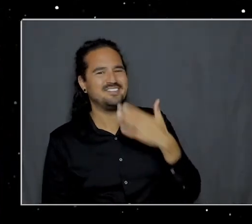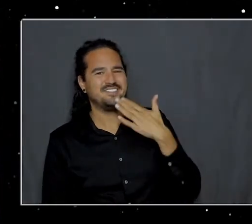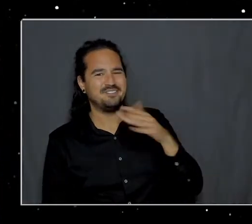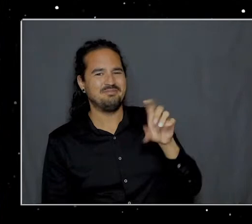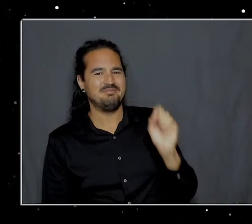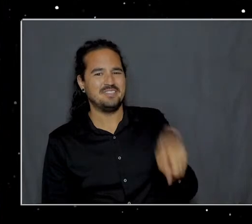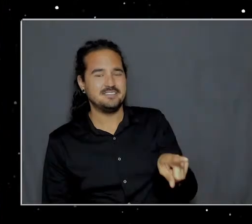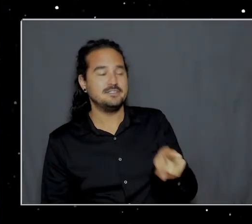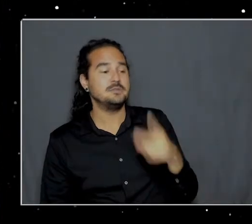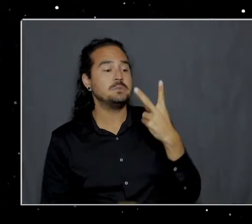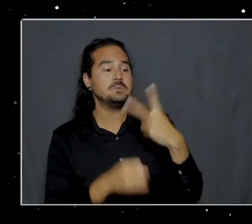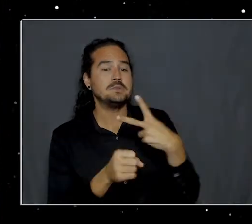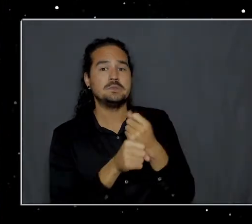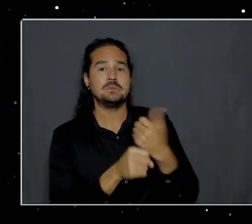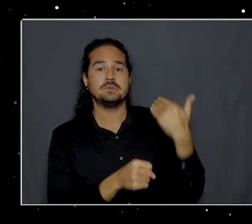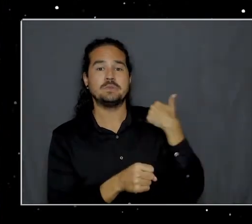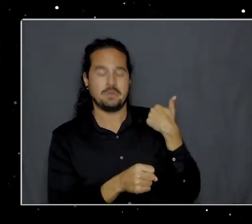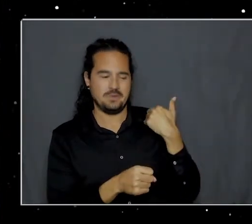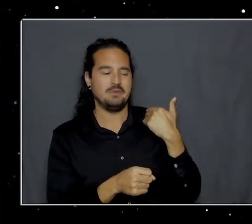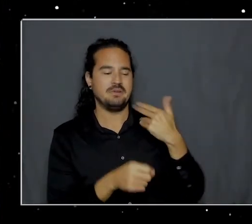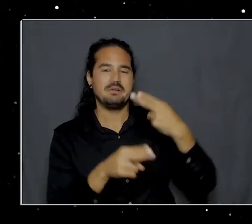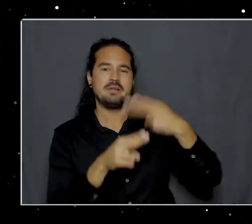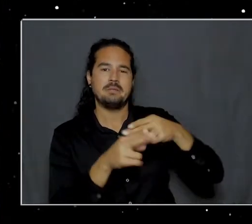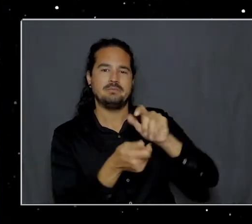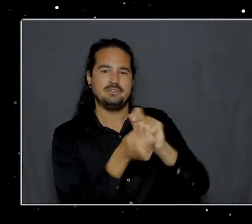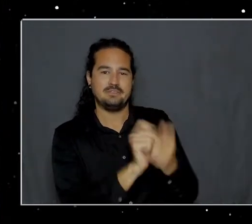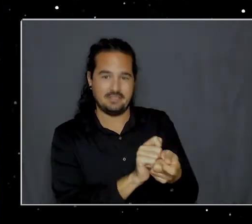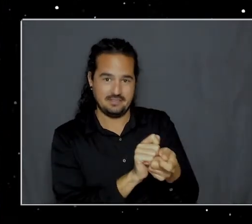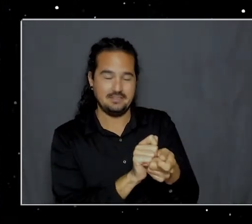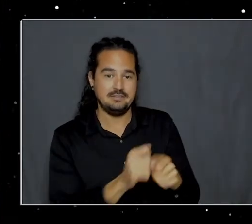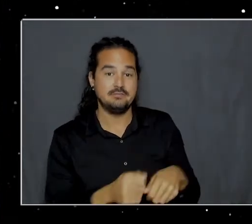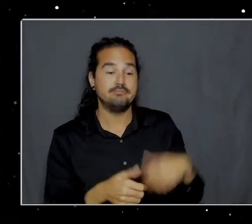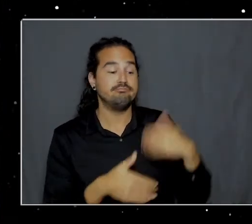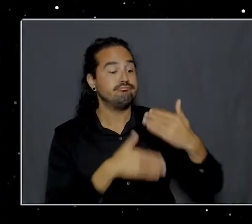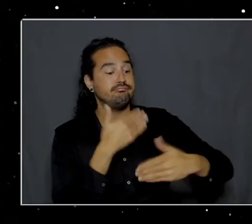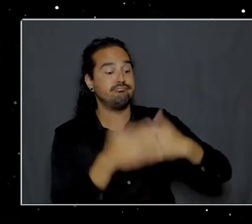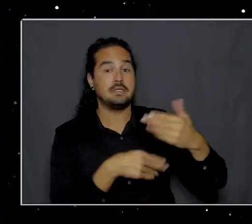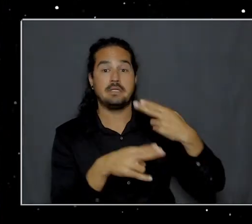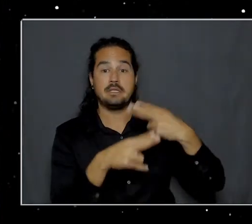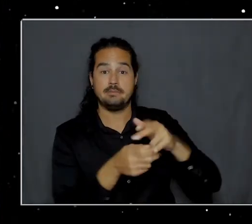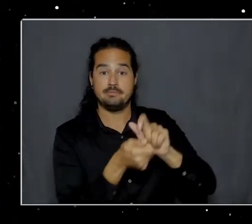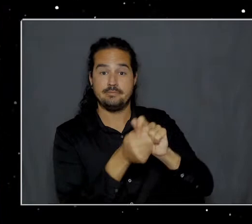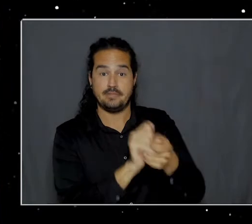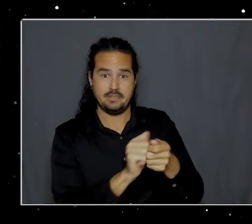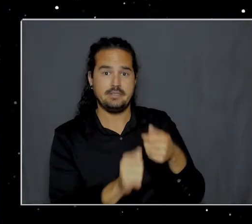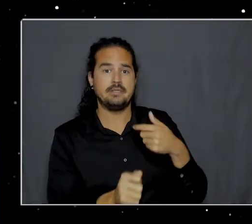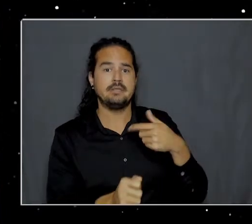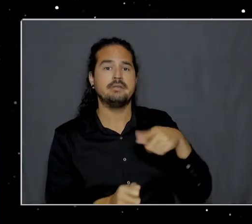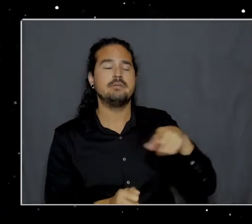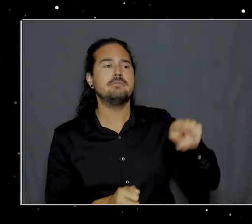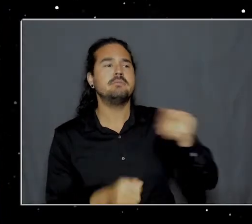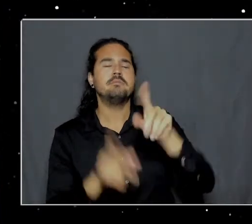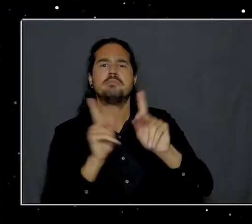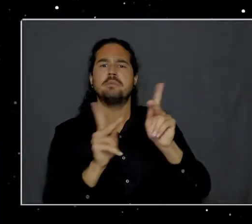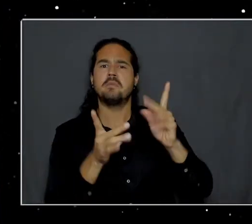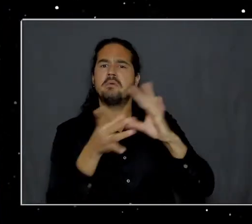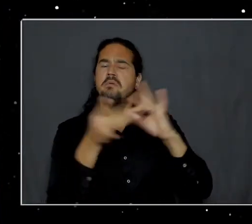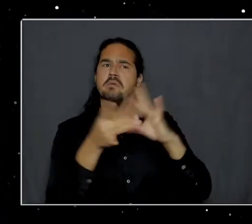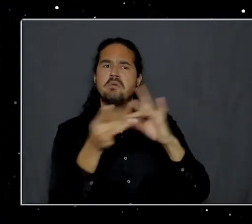WELL, THAT'S A GREAT QUESTION. AND WE CHANGED OUR NAME ABOUT THREE YEARS AGO. AND, AS WE WERE CHANGING OUR NAME, SOME PEOPLE THOUGHT WE